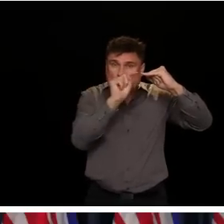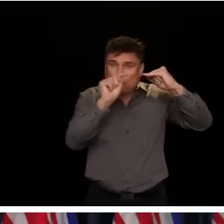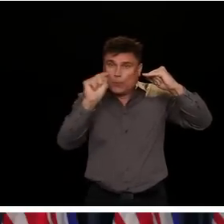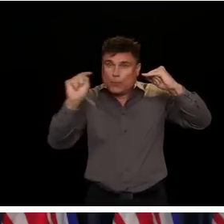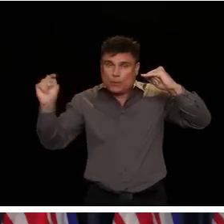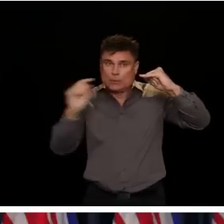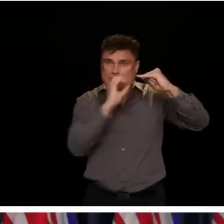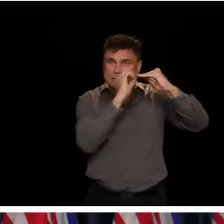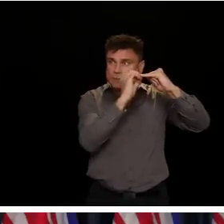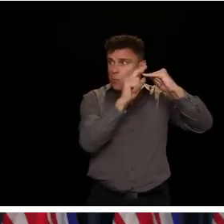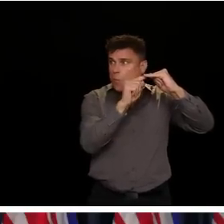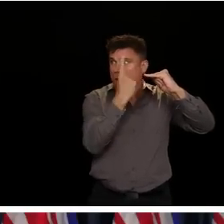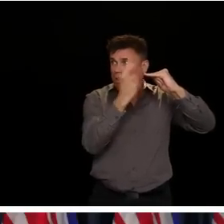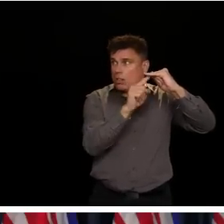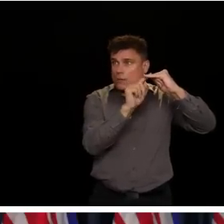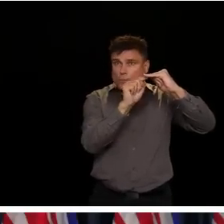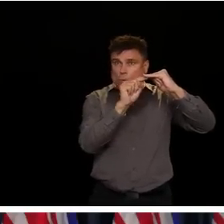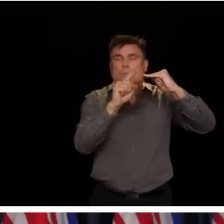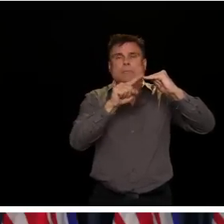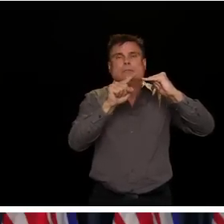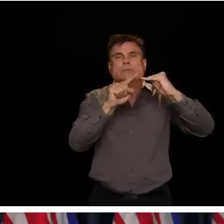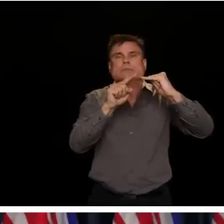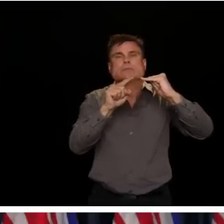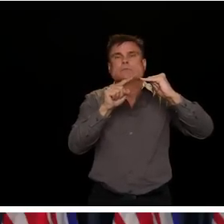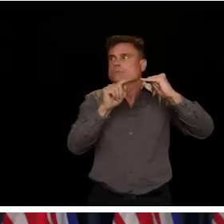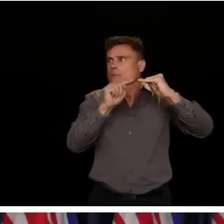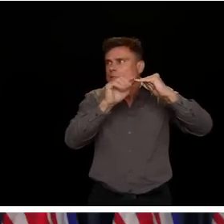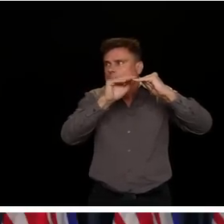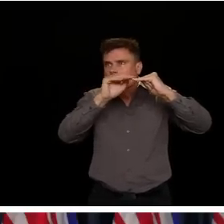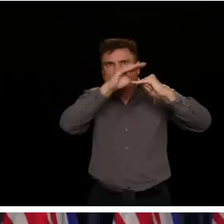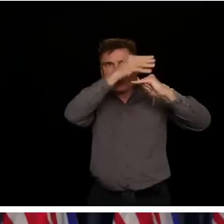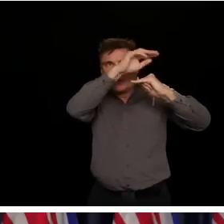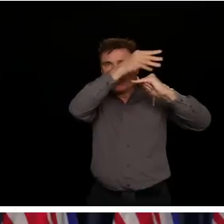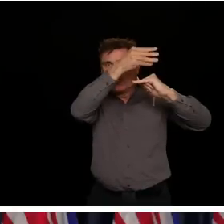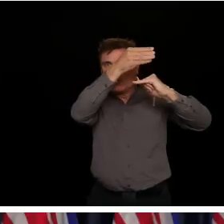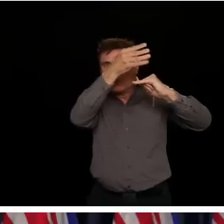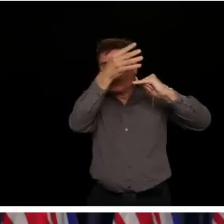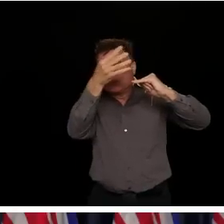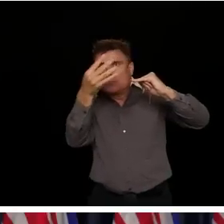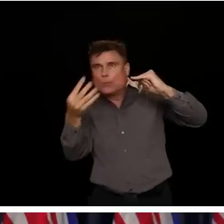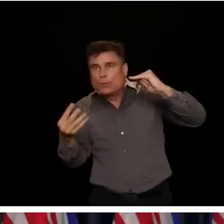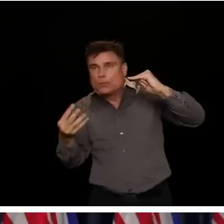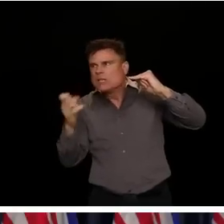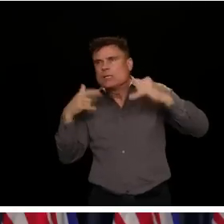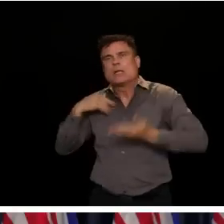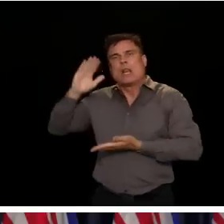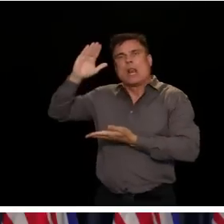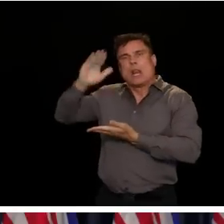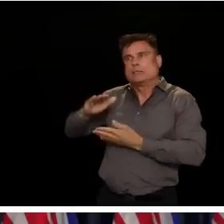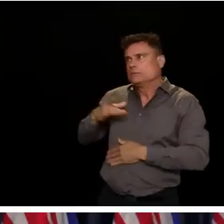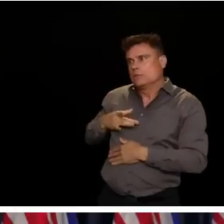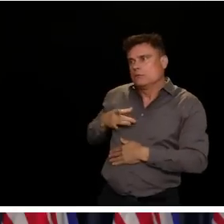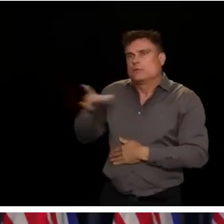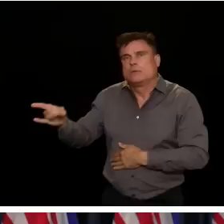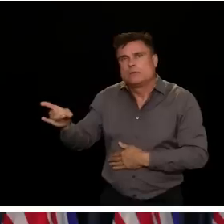we need to continue to be able to effect if we find people and our dilemma is we have to find the balance.